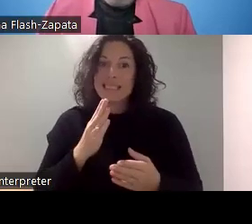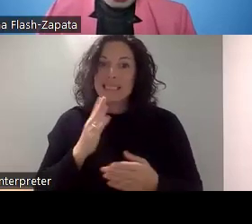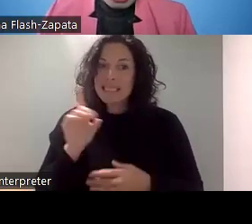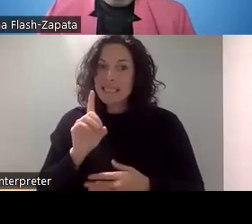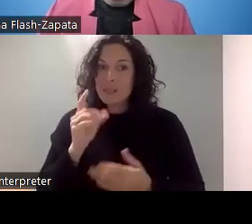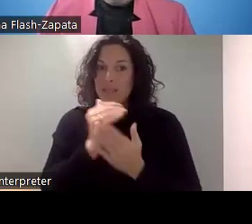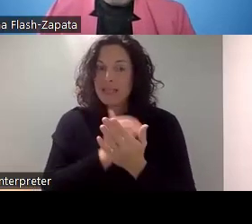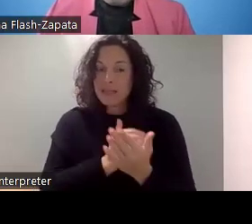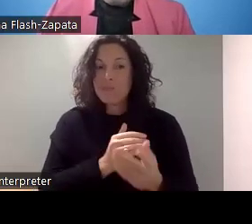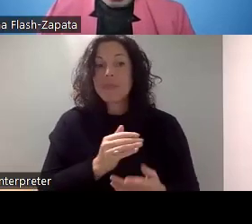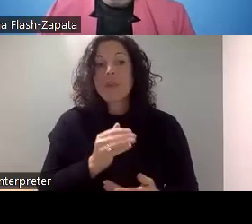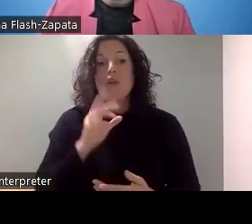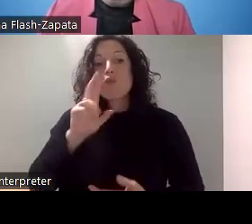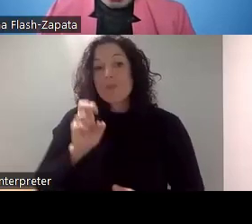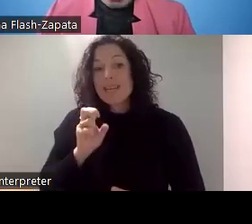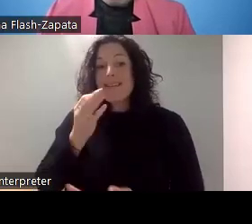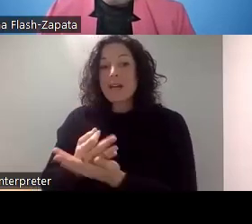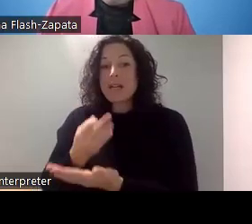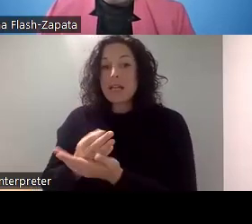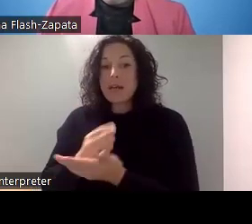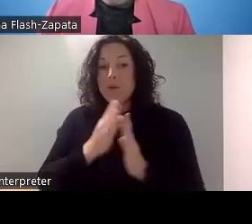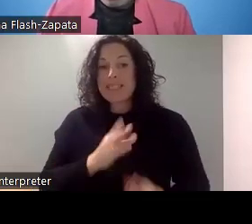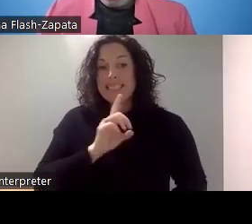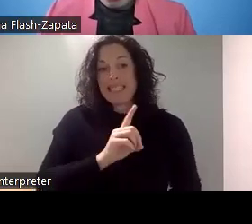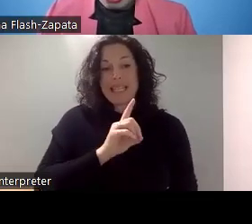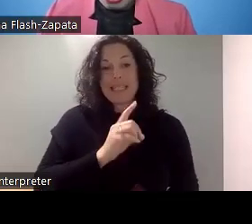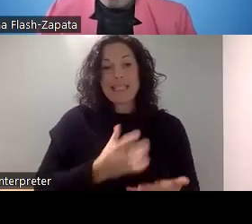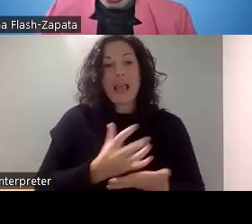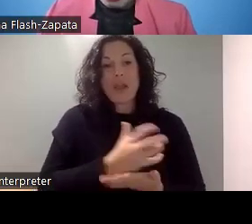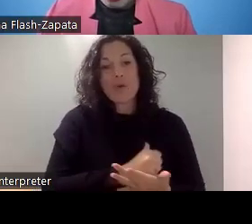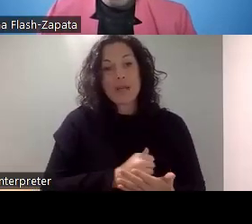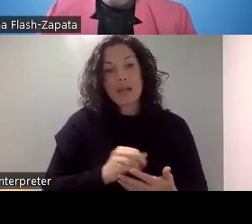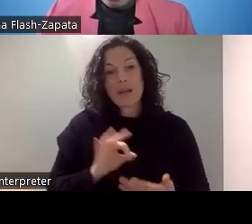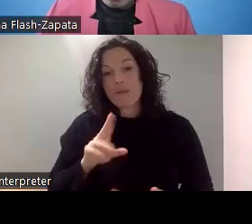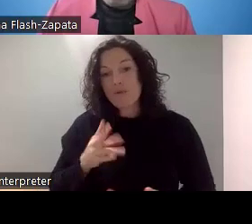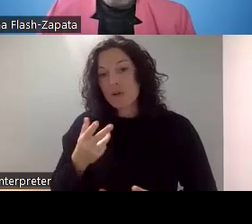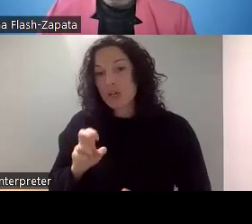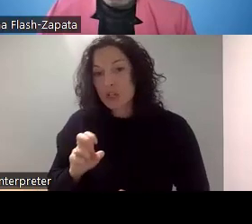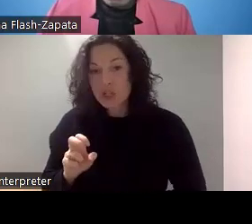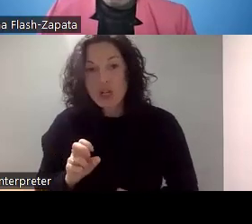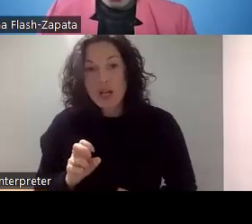refunding Person D's salary, fringe and associated F&A costs for all fiscal years